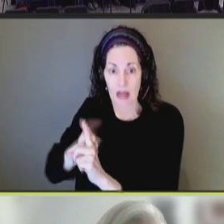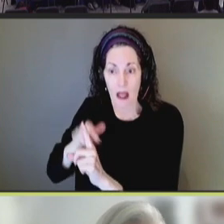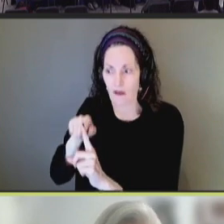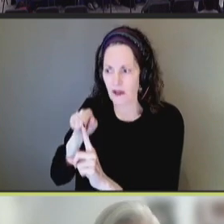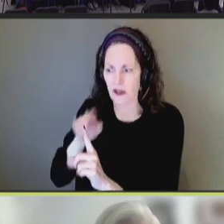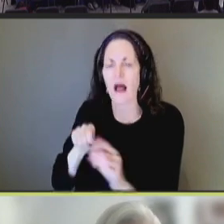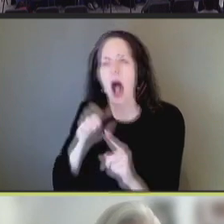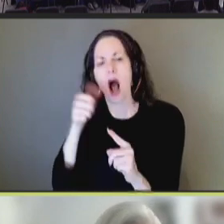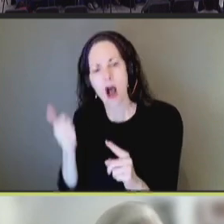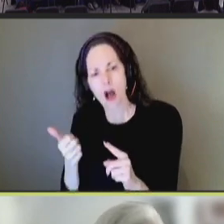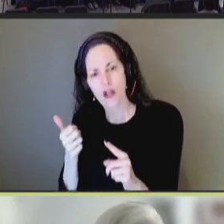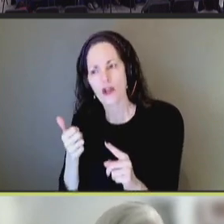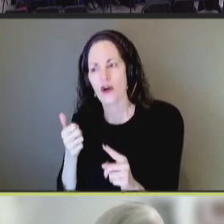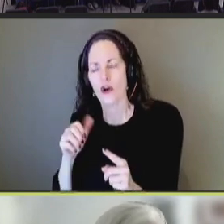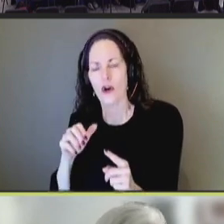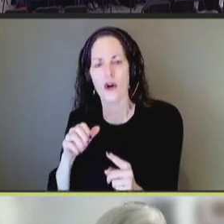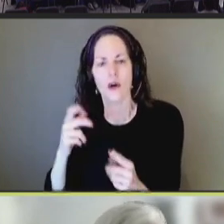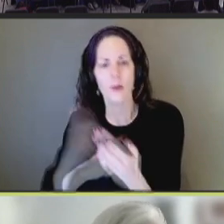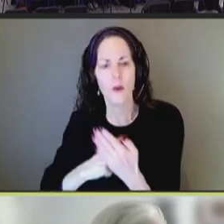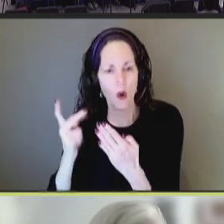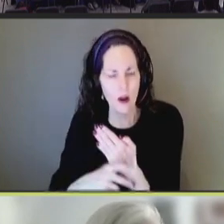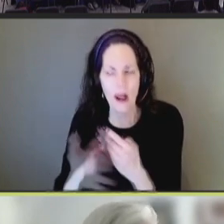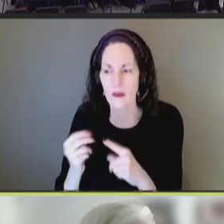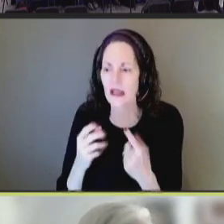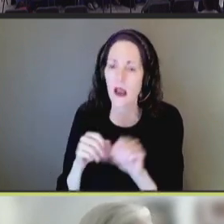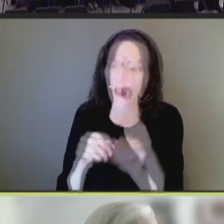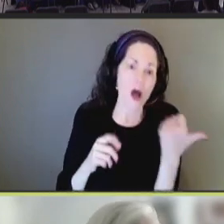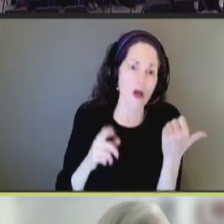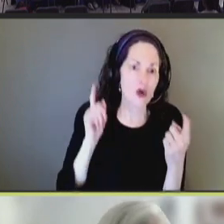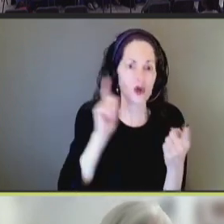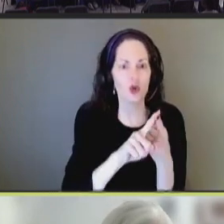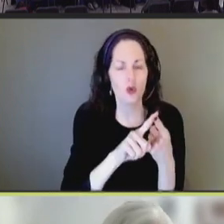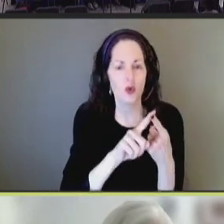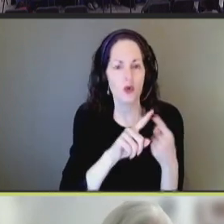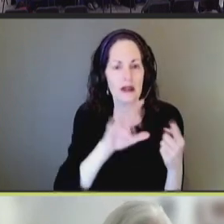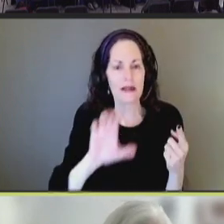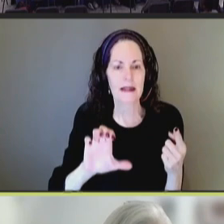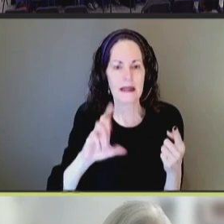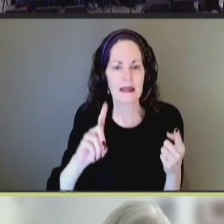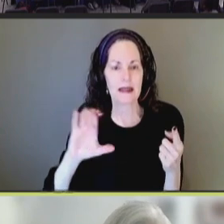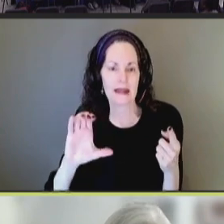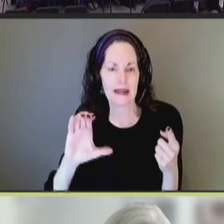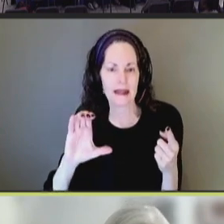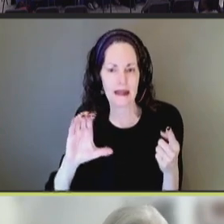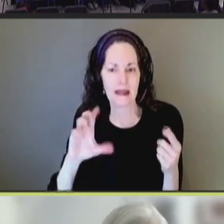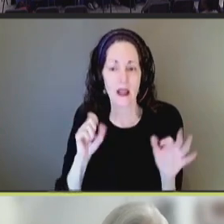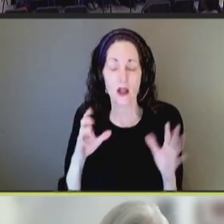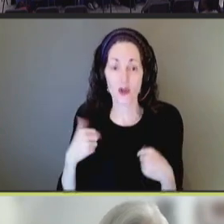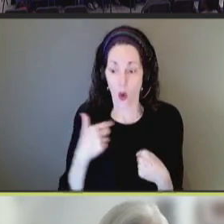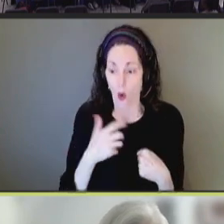can submit data to CDC. So, in addition to directly facilitating data exchange,